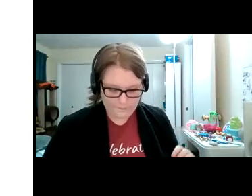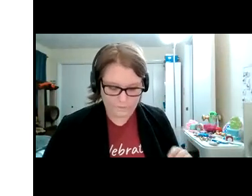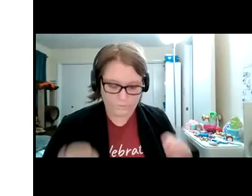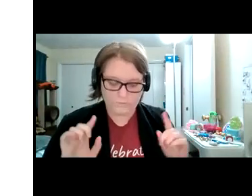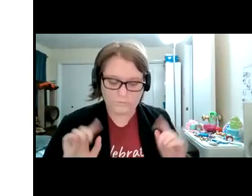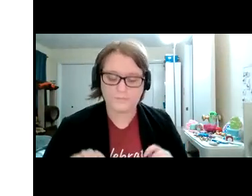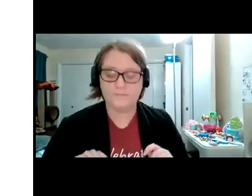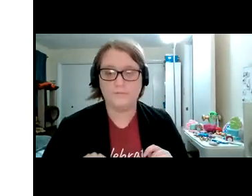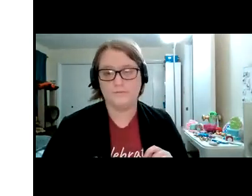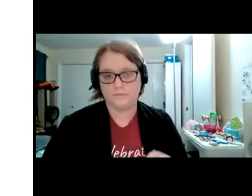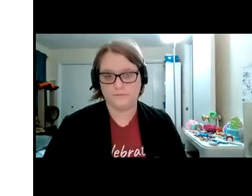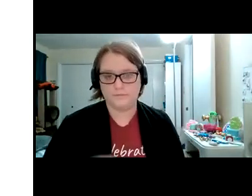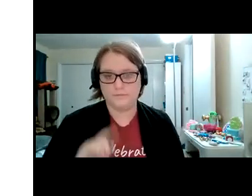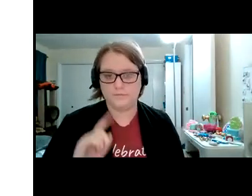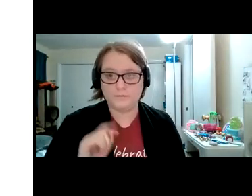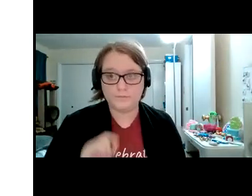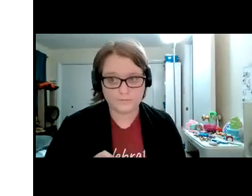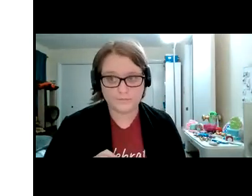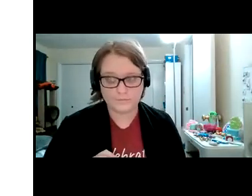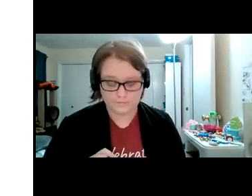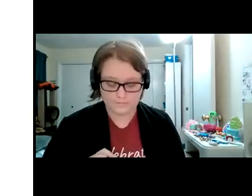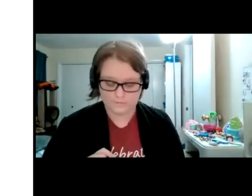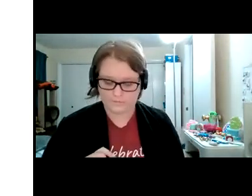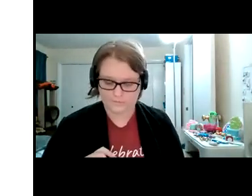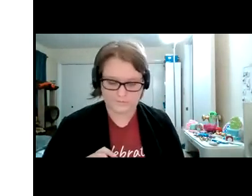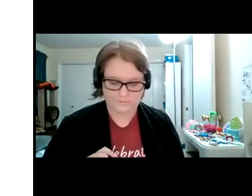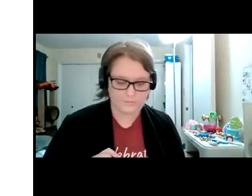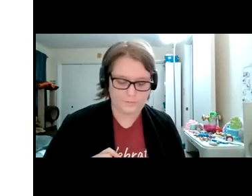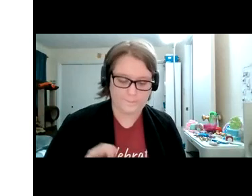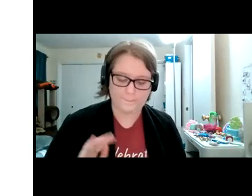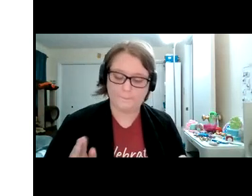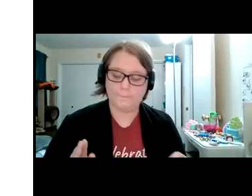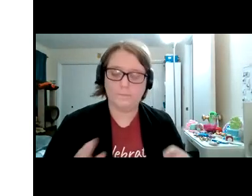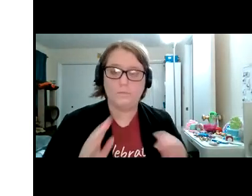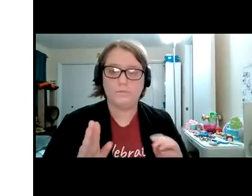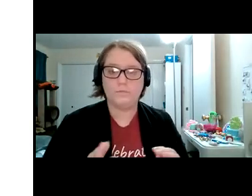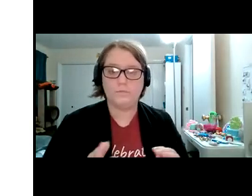When I approach advocacy from a virtual standpoint there's something I try to always